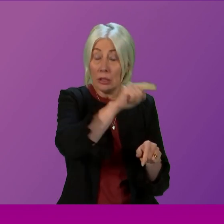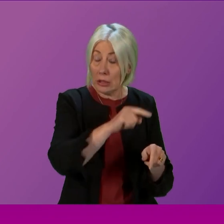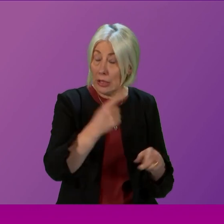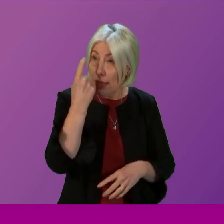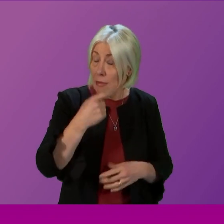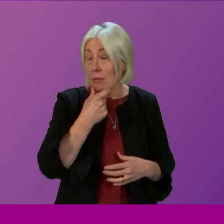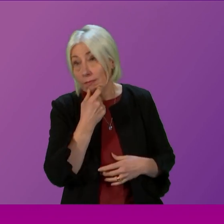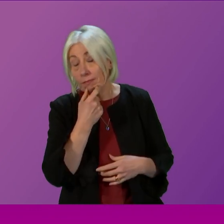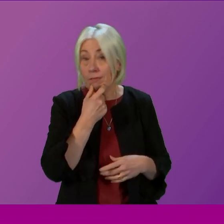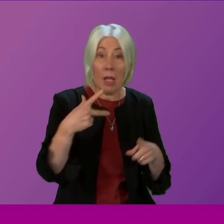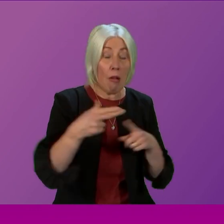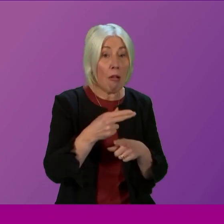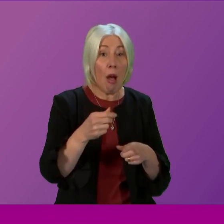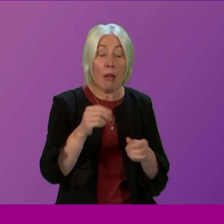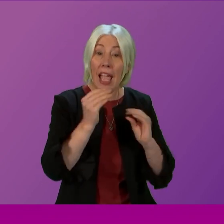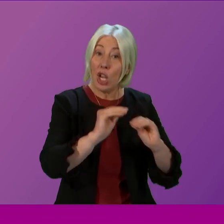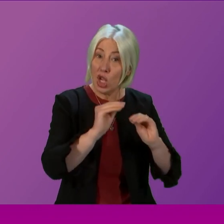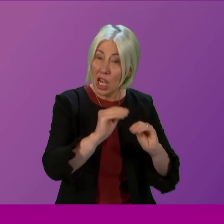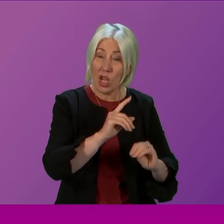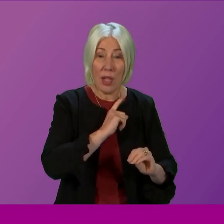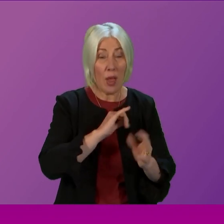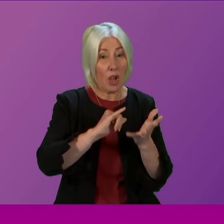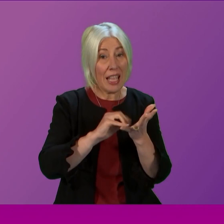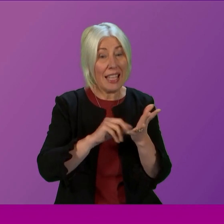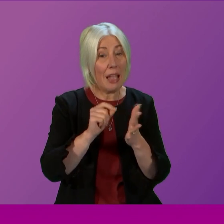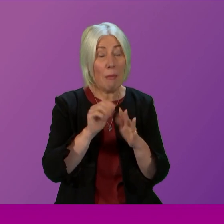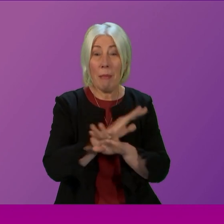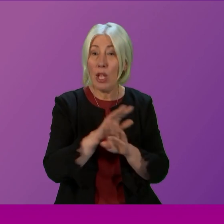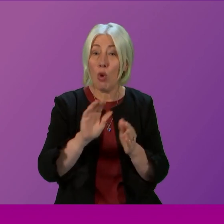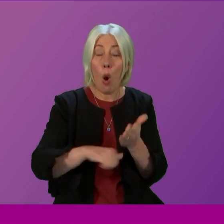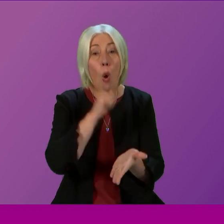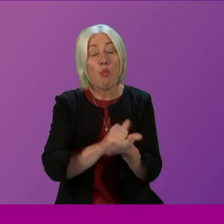That is what happens when the SNP does not fund councils properly. It wastes